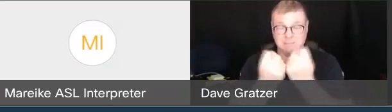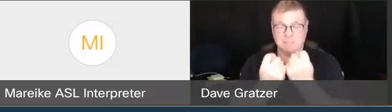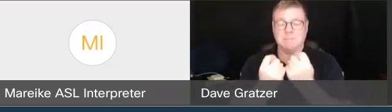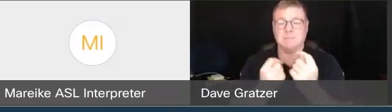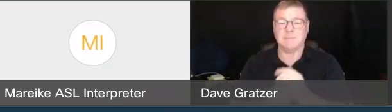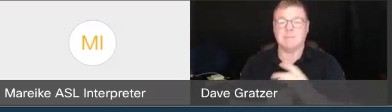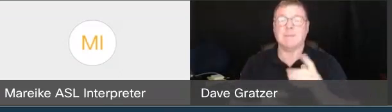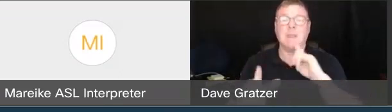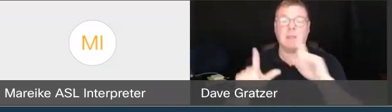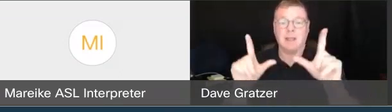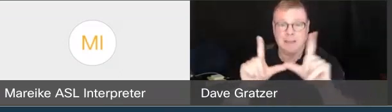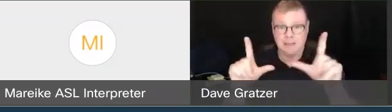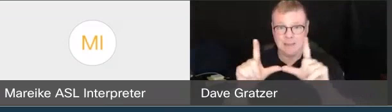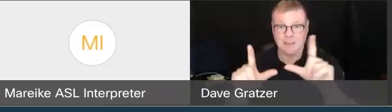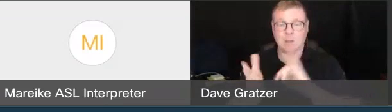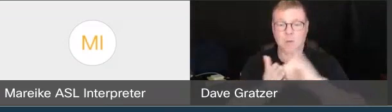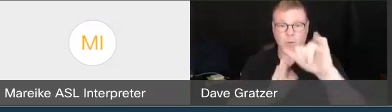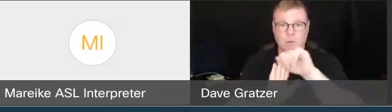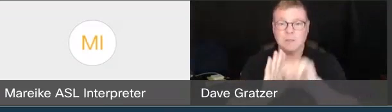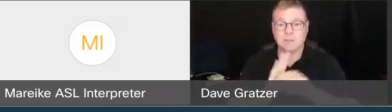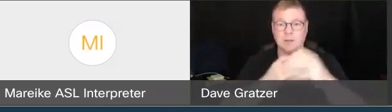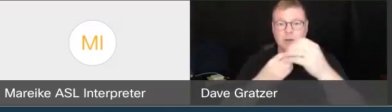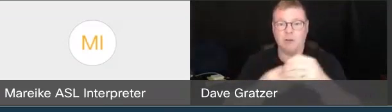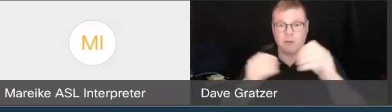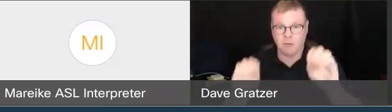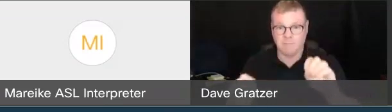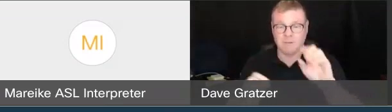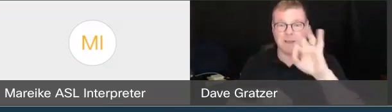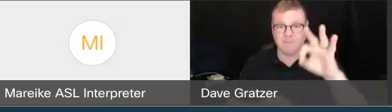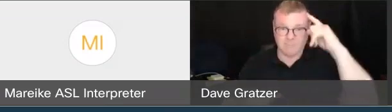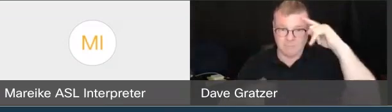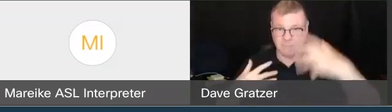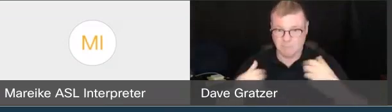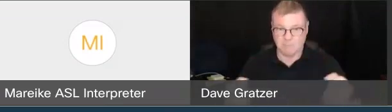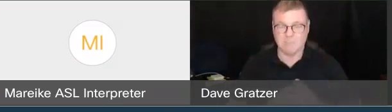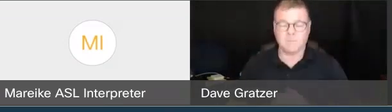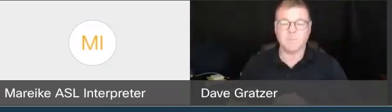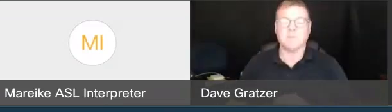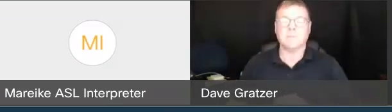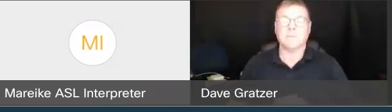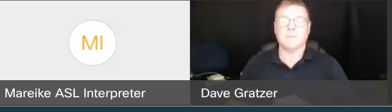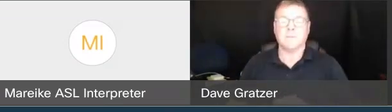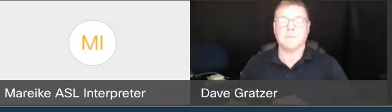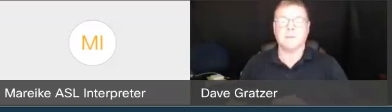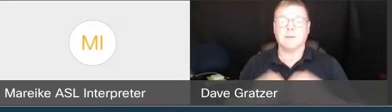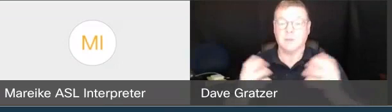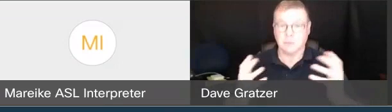licensed by the New York State Office of Mental Health. So there's oversight there